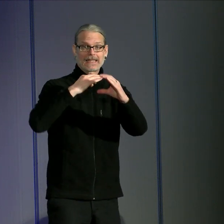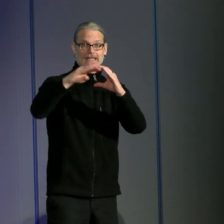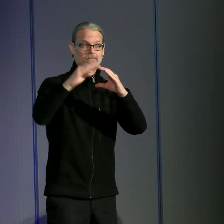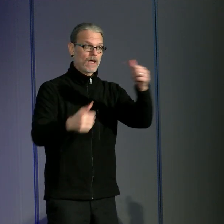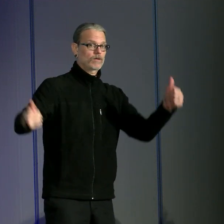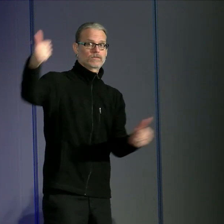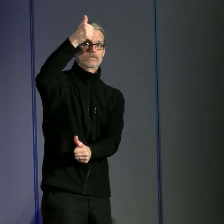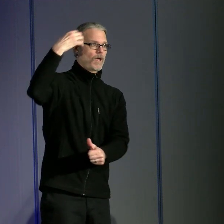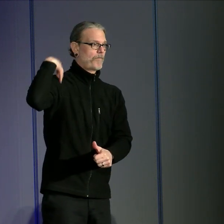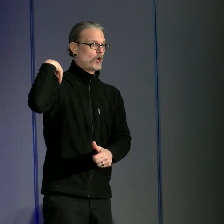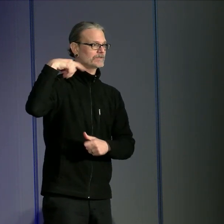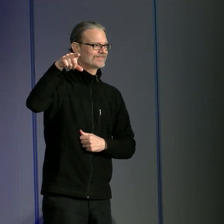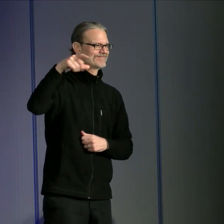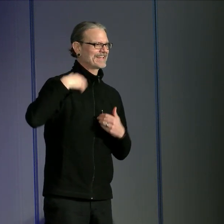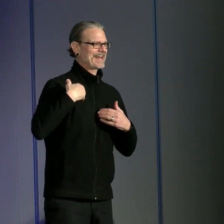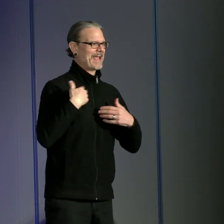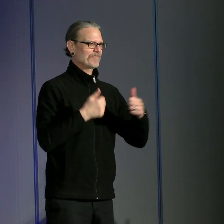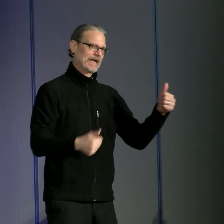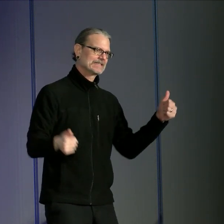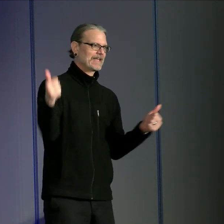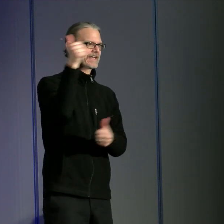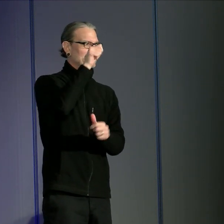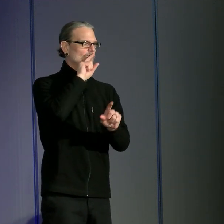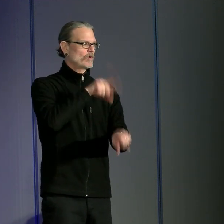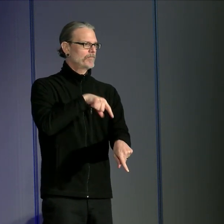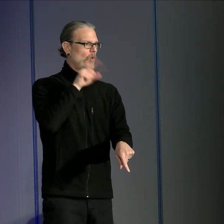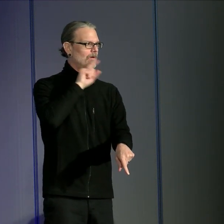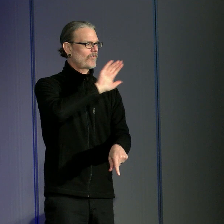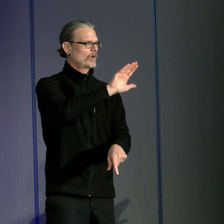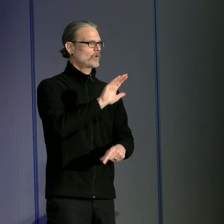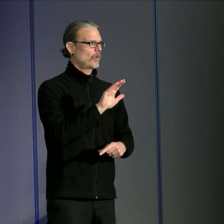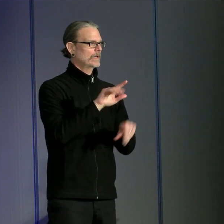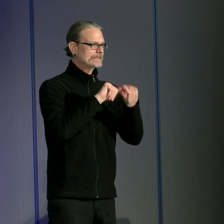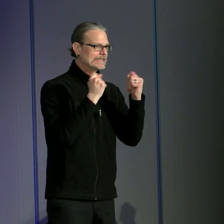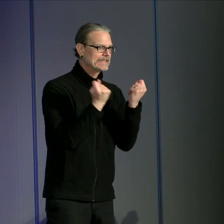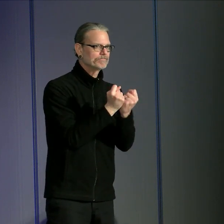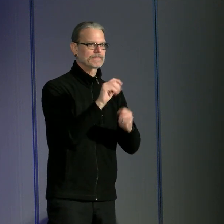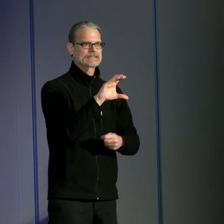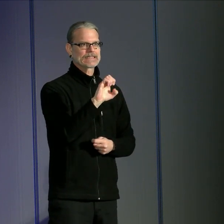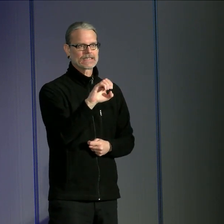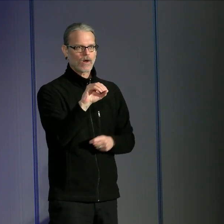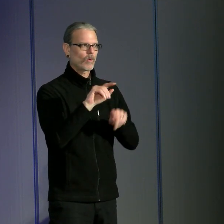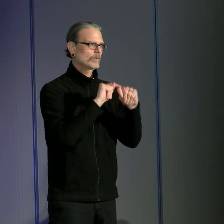You can build an executive report for your executive team every time you're doing reporting.